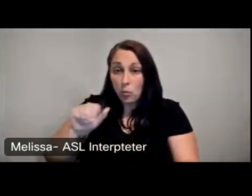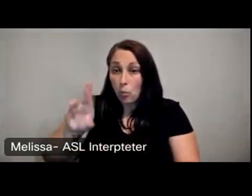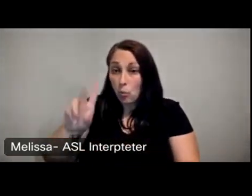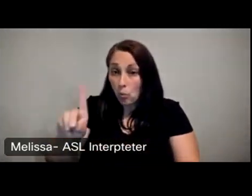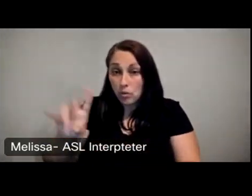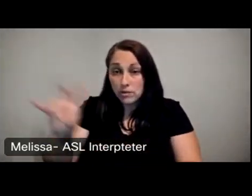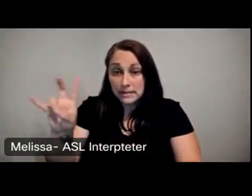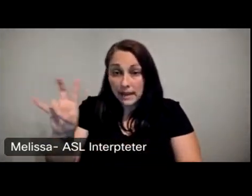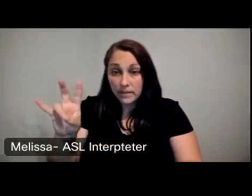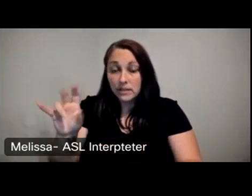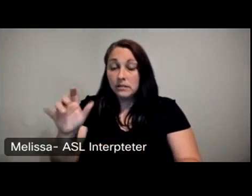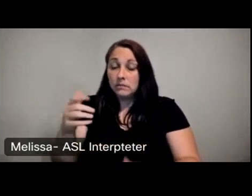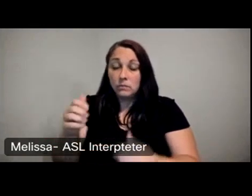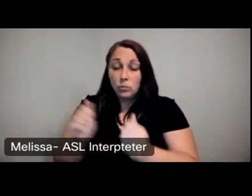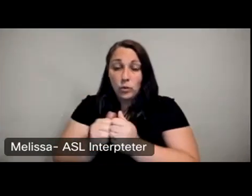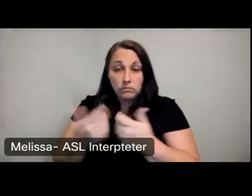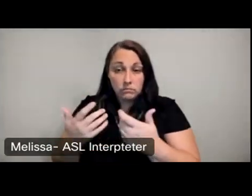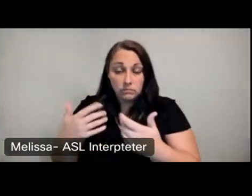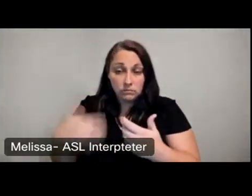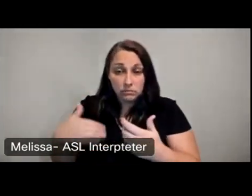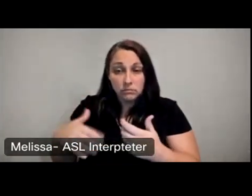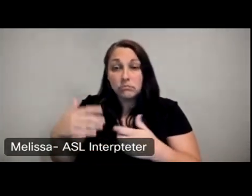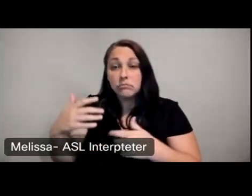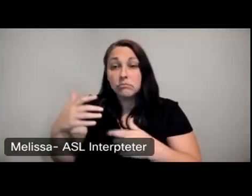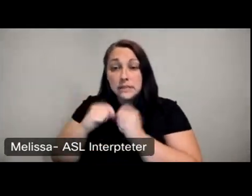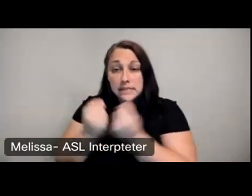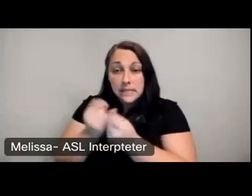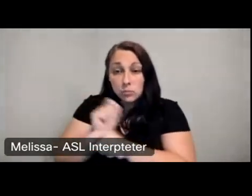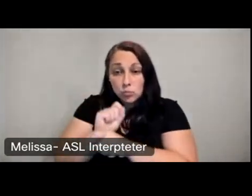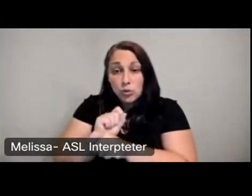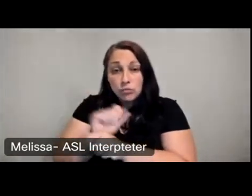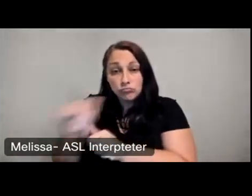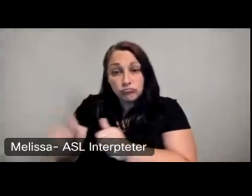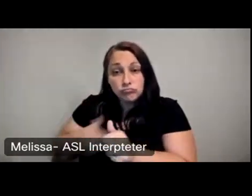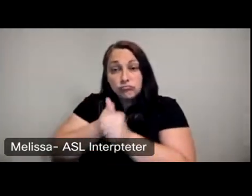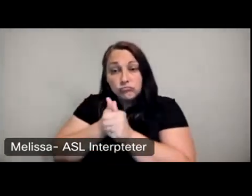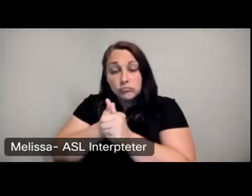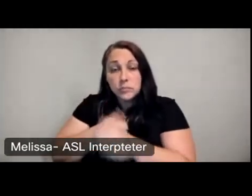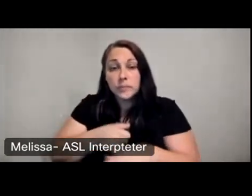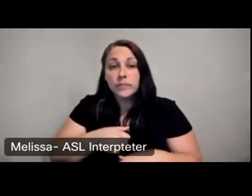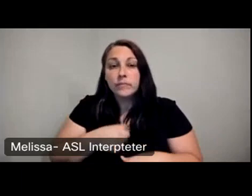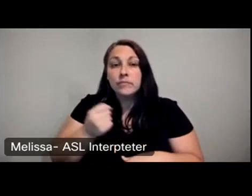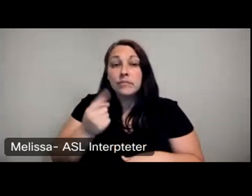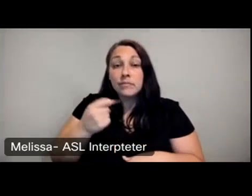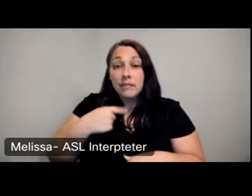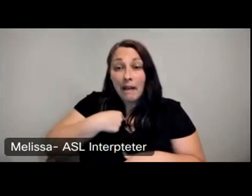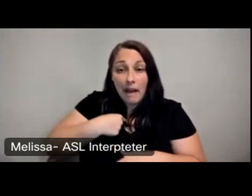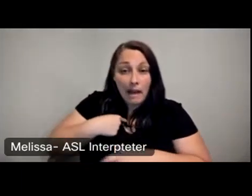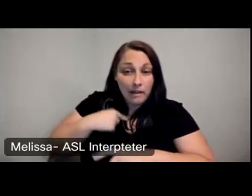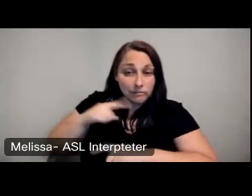behind it um my sense is and I talk to people both in Ward 8 who are at an event um which